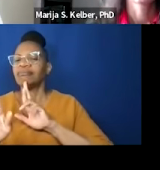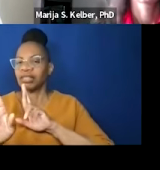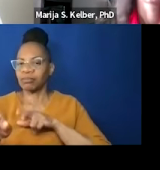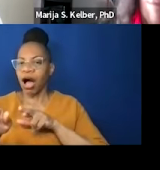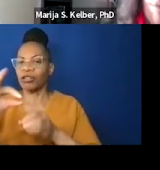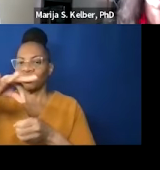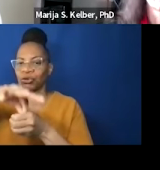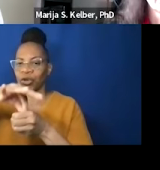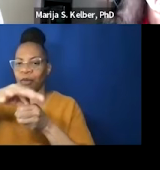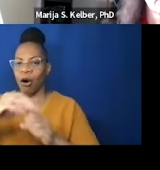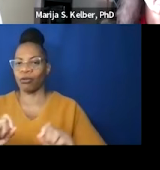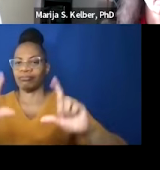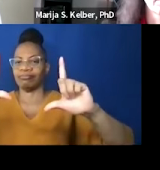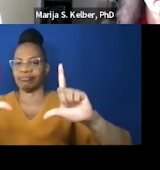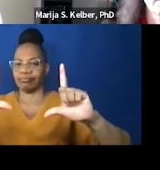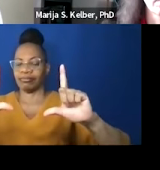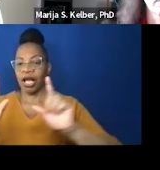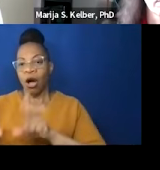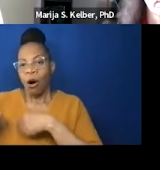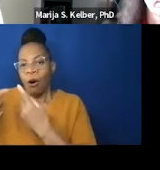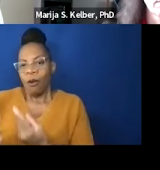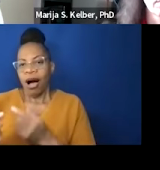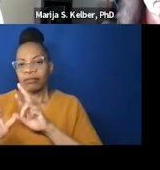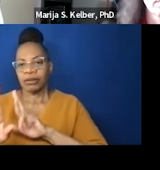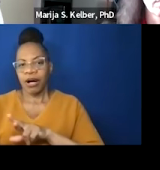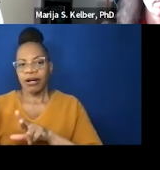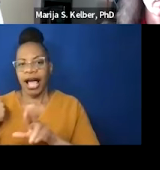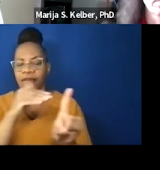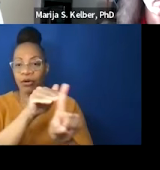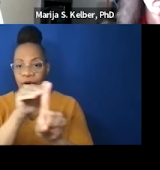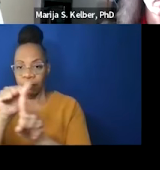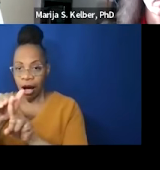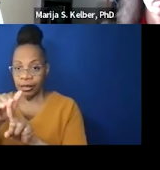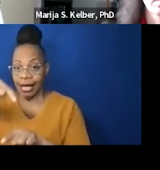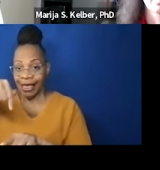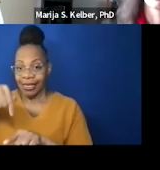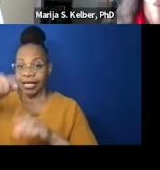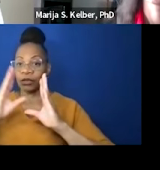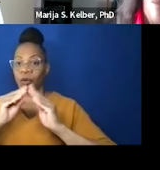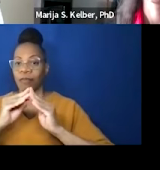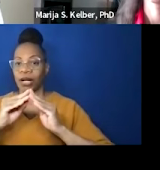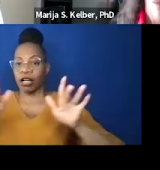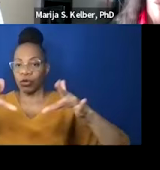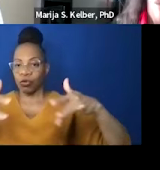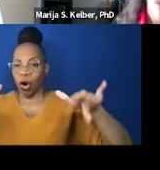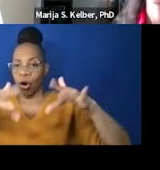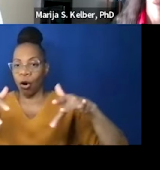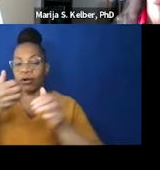While you do that, I'll share a few other reminders. We are going to be recording this webinar. Everyone who's registered for the webinar